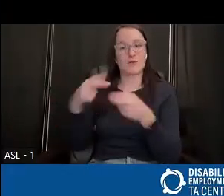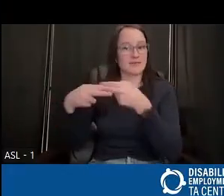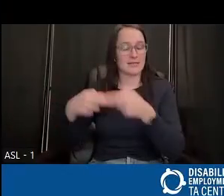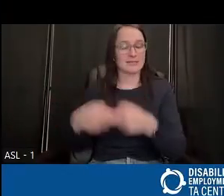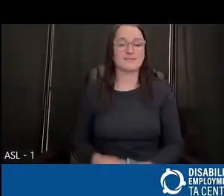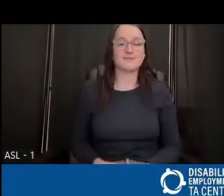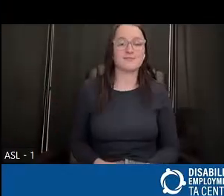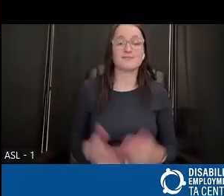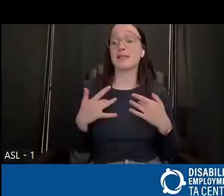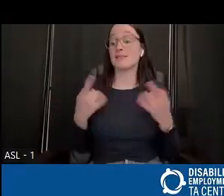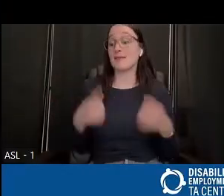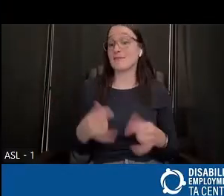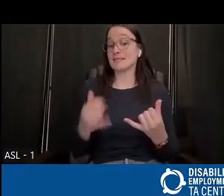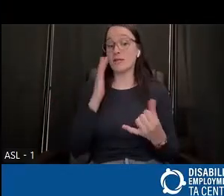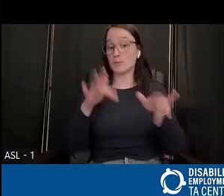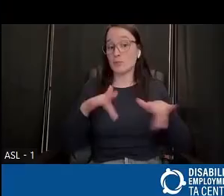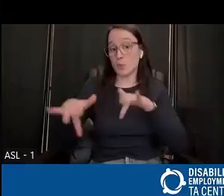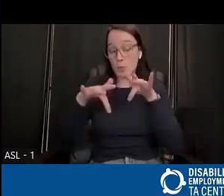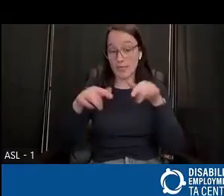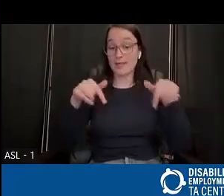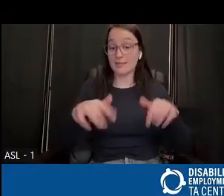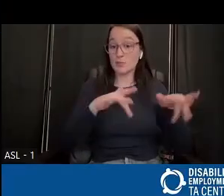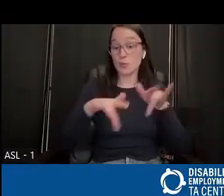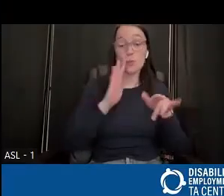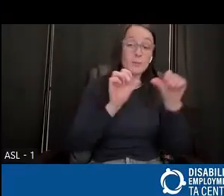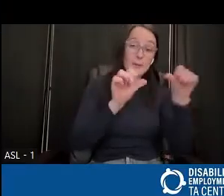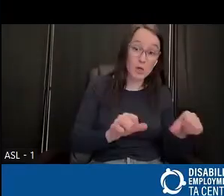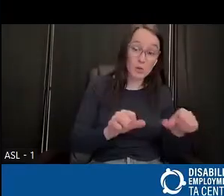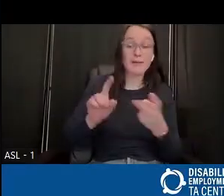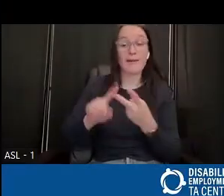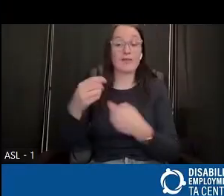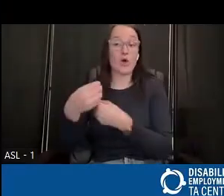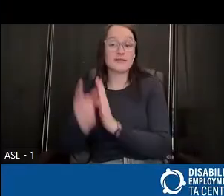will be posting the recording of both this and the office hour on Thursday within a week of